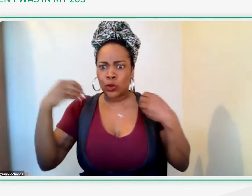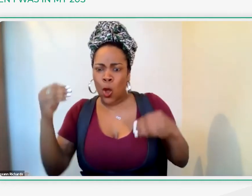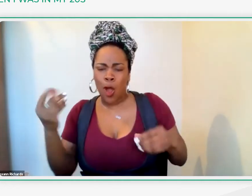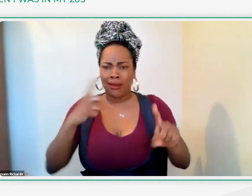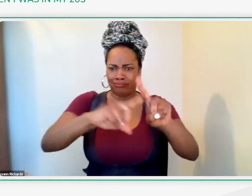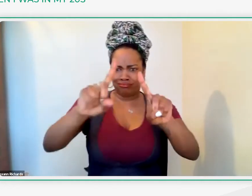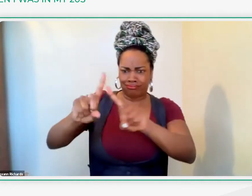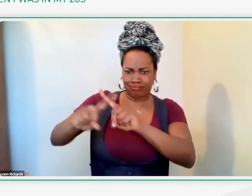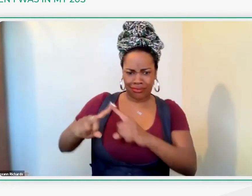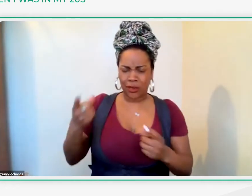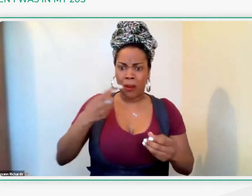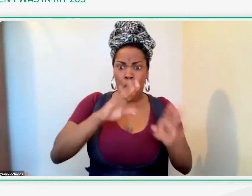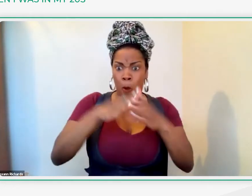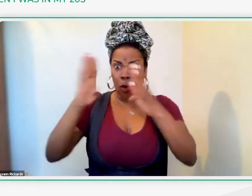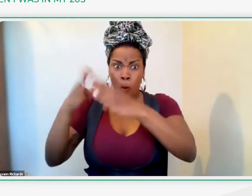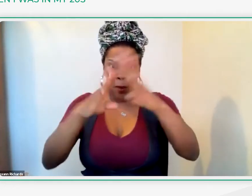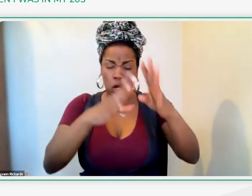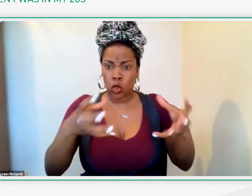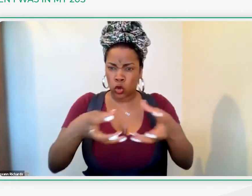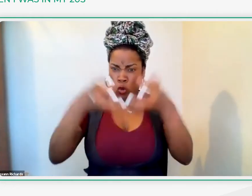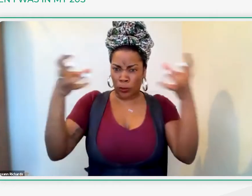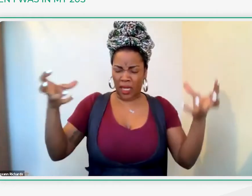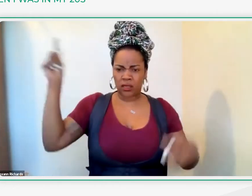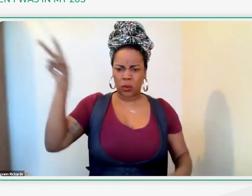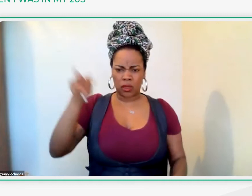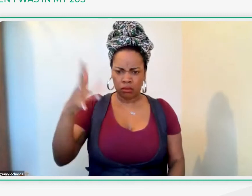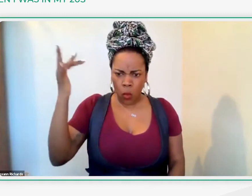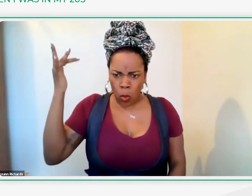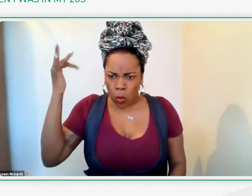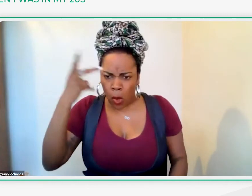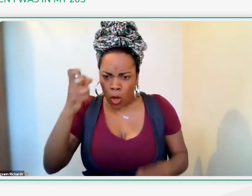and these others – Finish Line, shoe stores, etc.